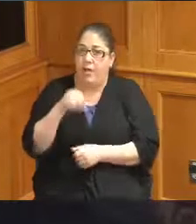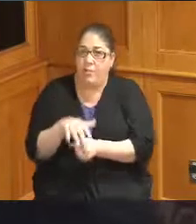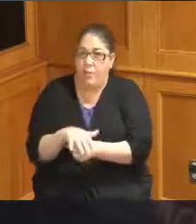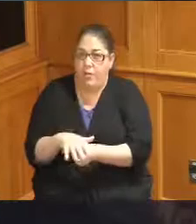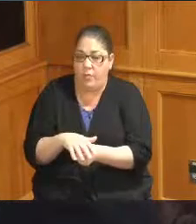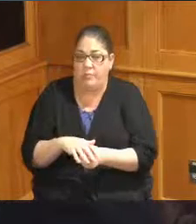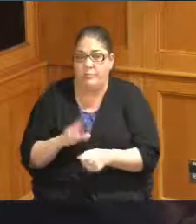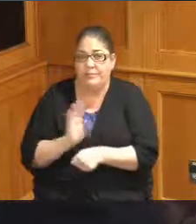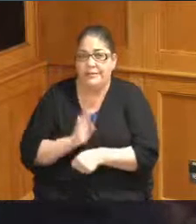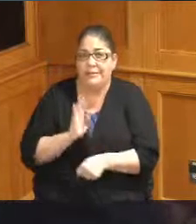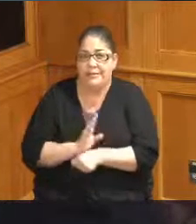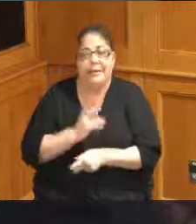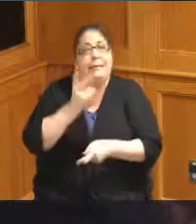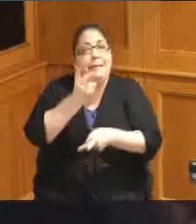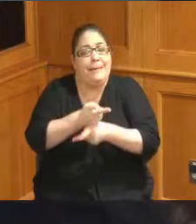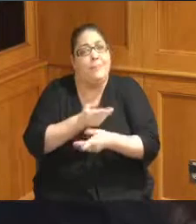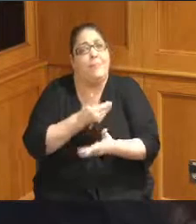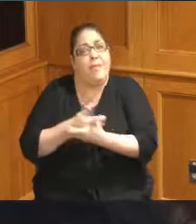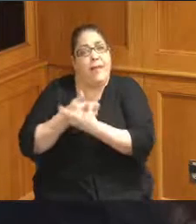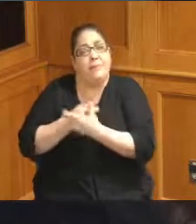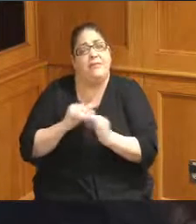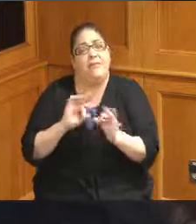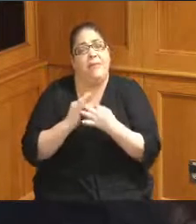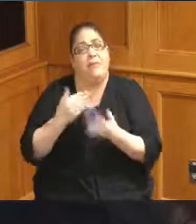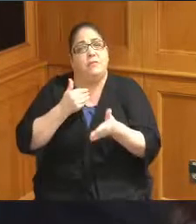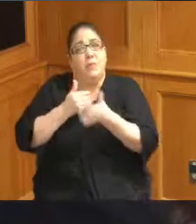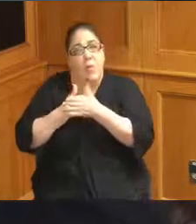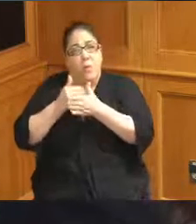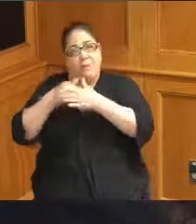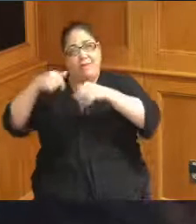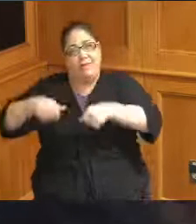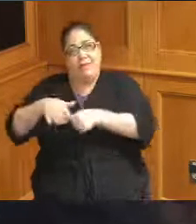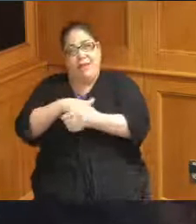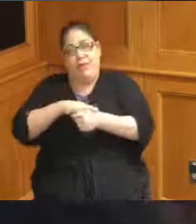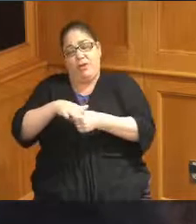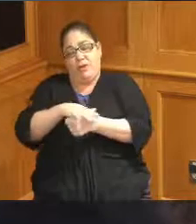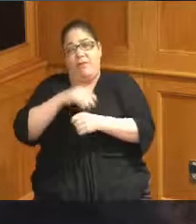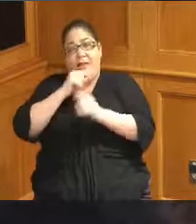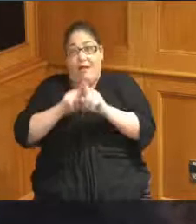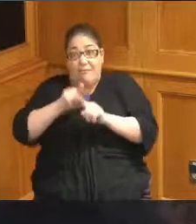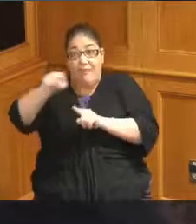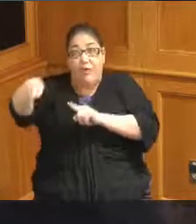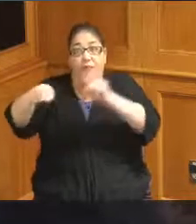the babies and families close to this area so if we could do that that would be great